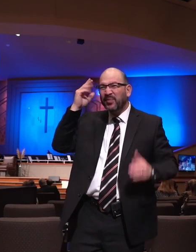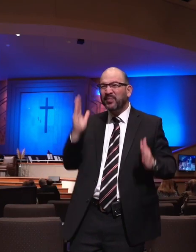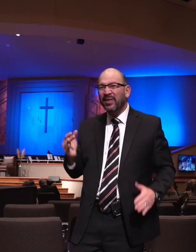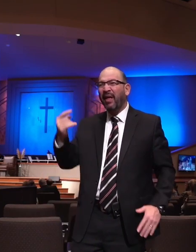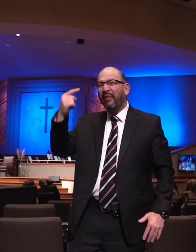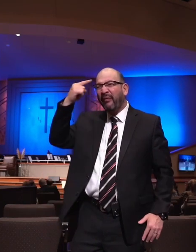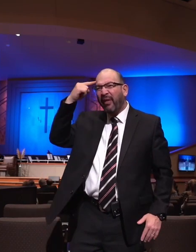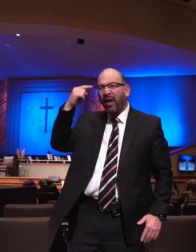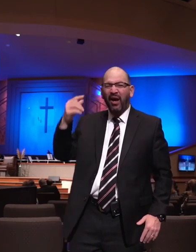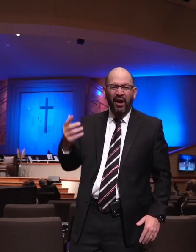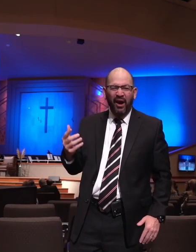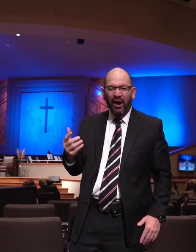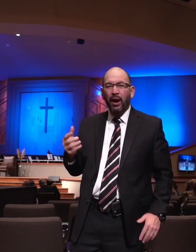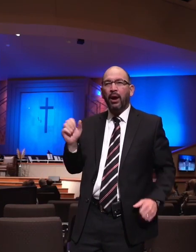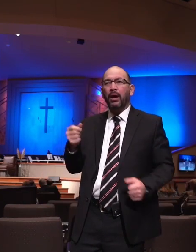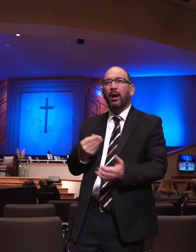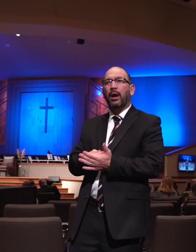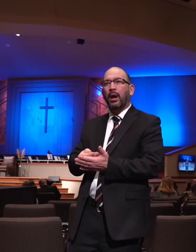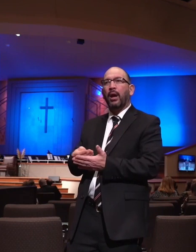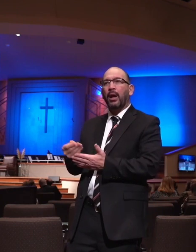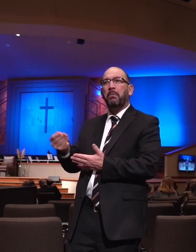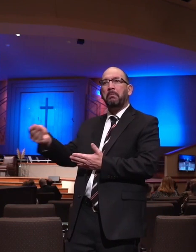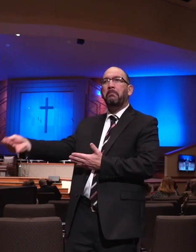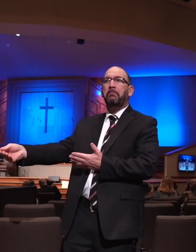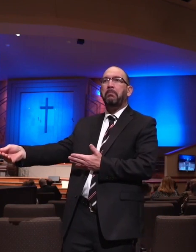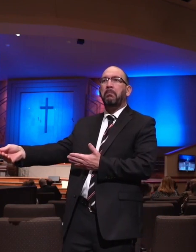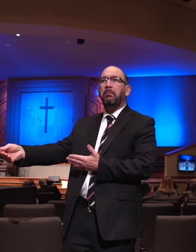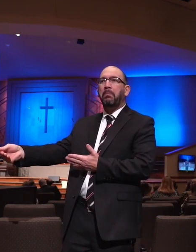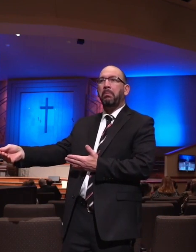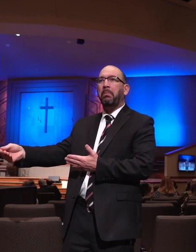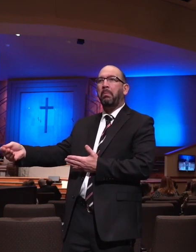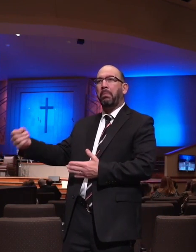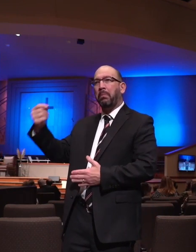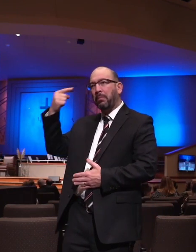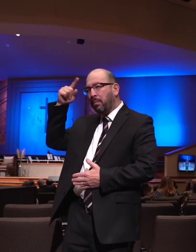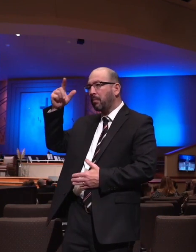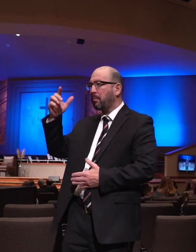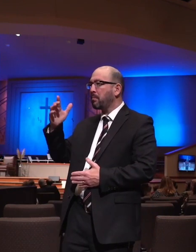think government is going to be the answer for every problem that there is